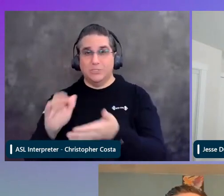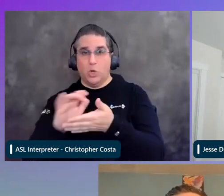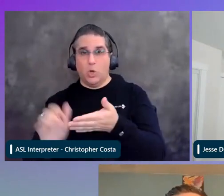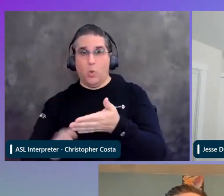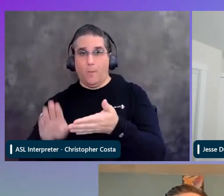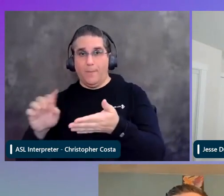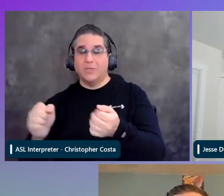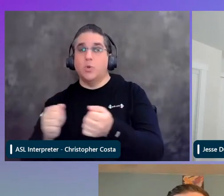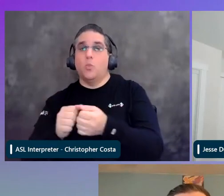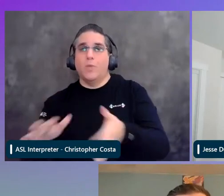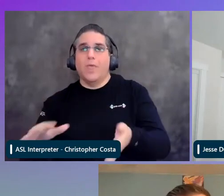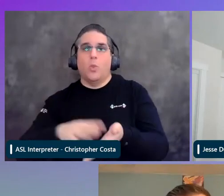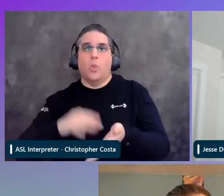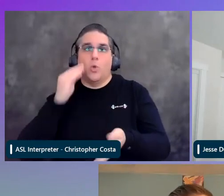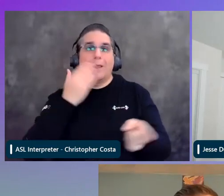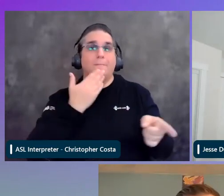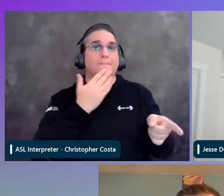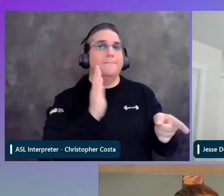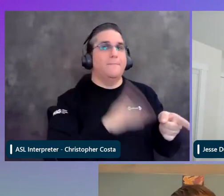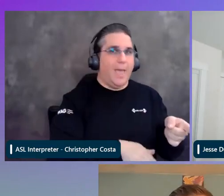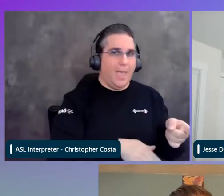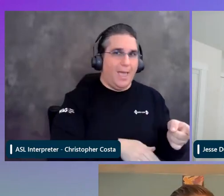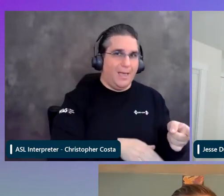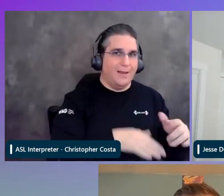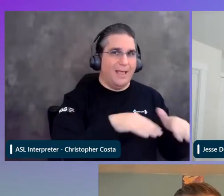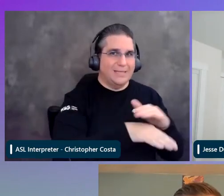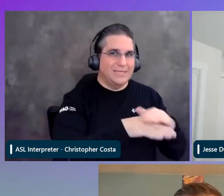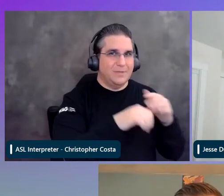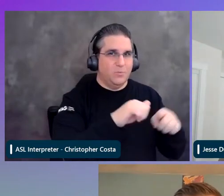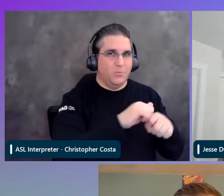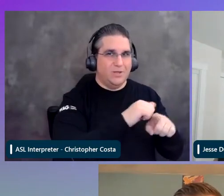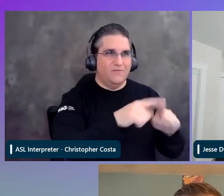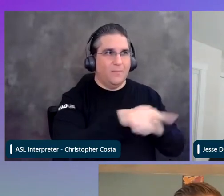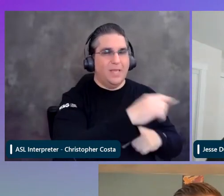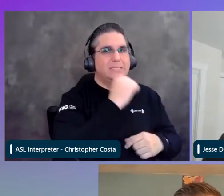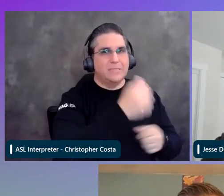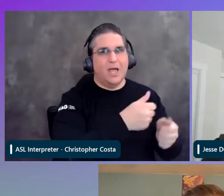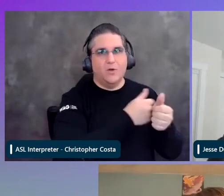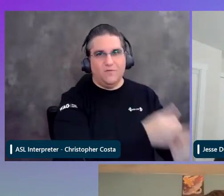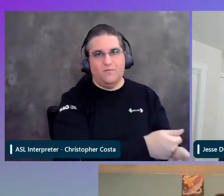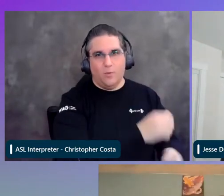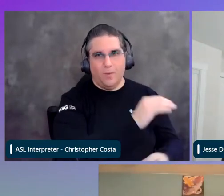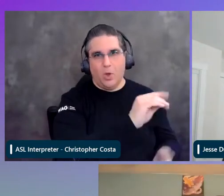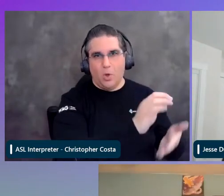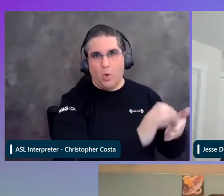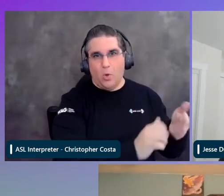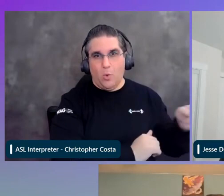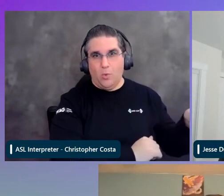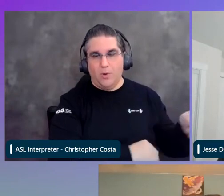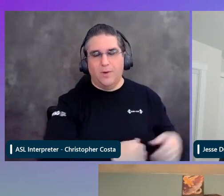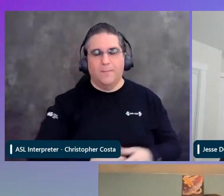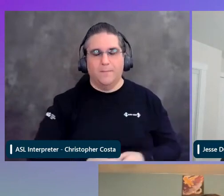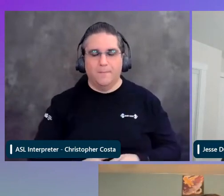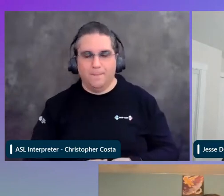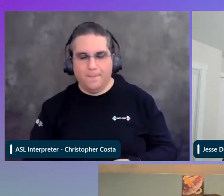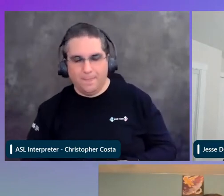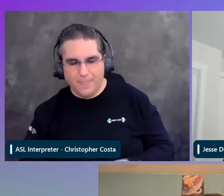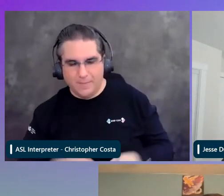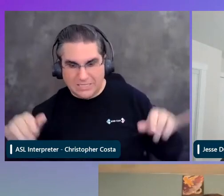practices from non-conforming code? Yeah, I can answer. Oh, go